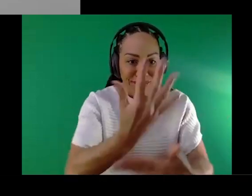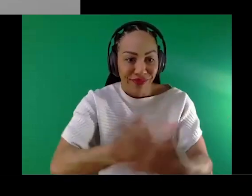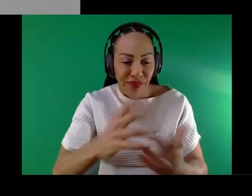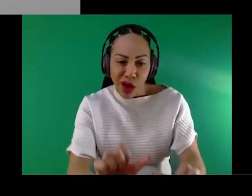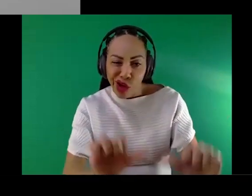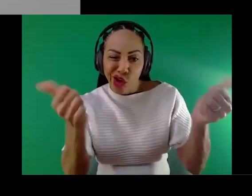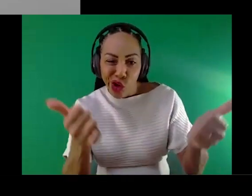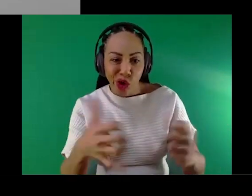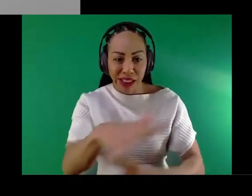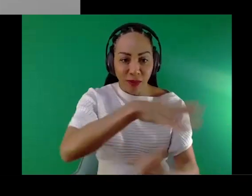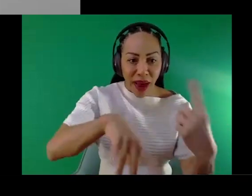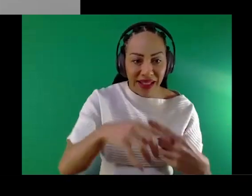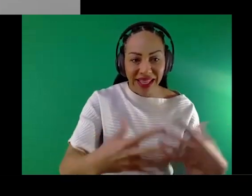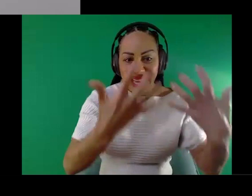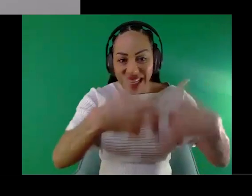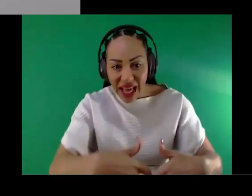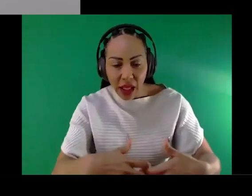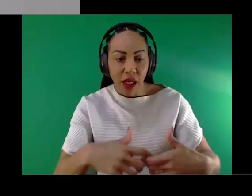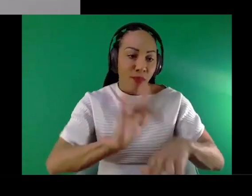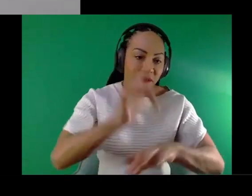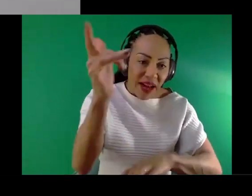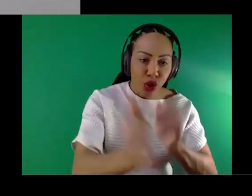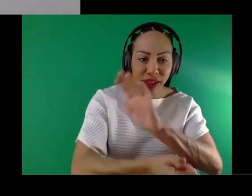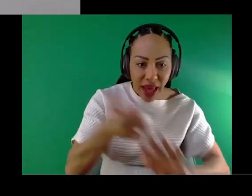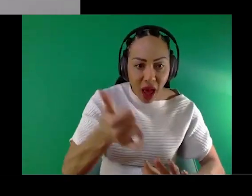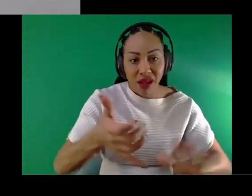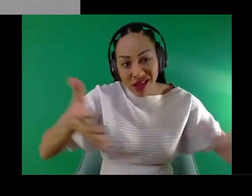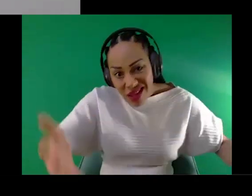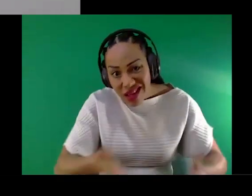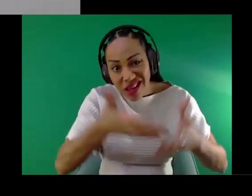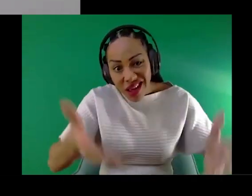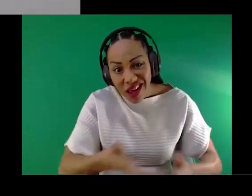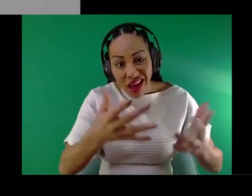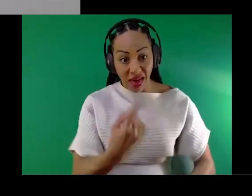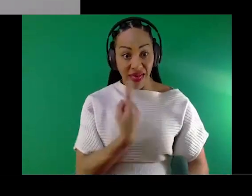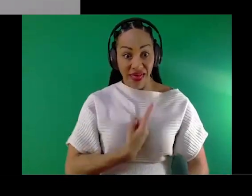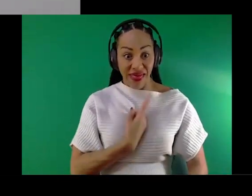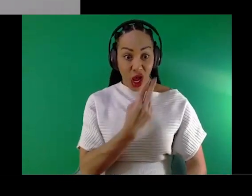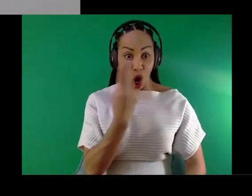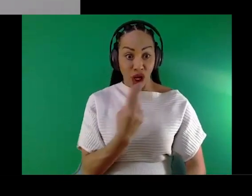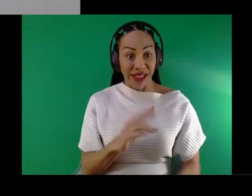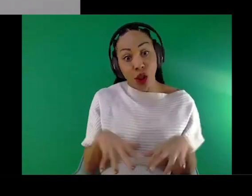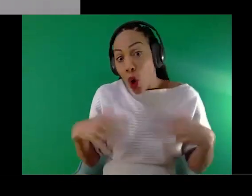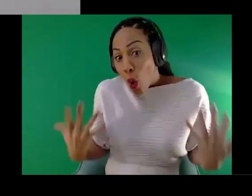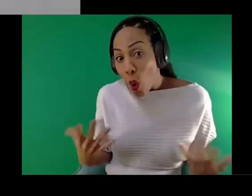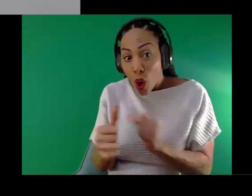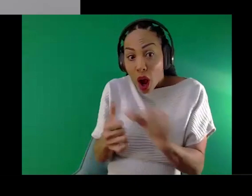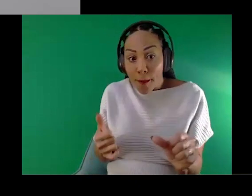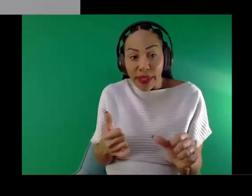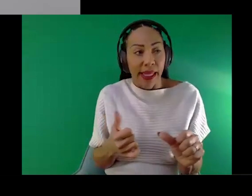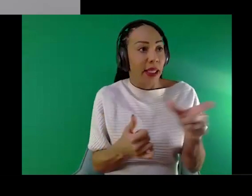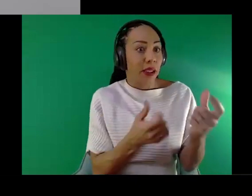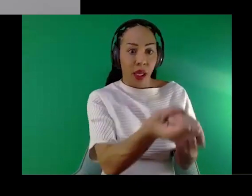facilities professional skills enabling individual artists or companies to benefit from these periods